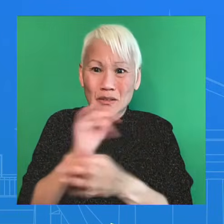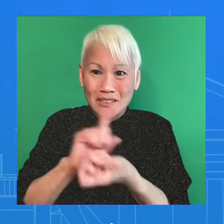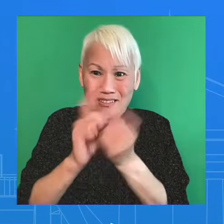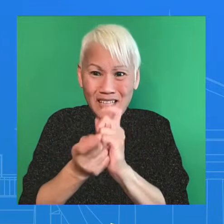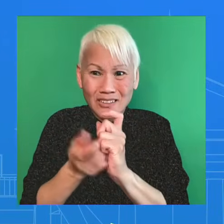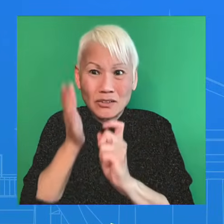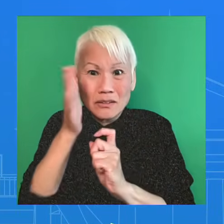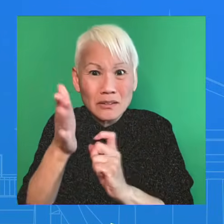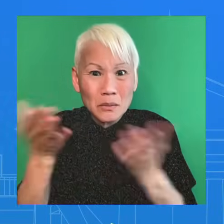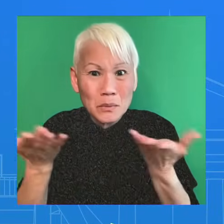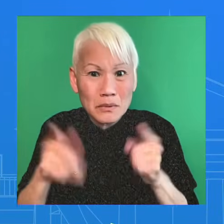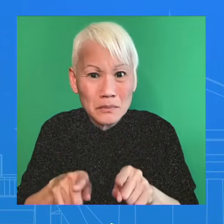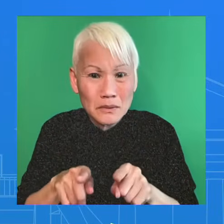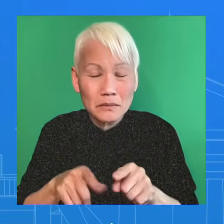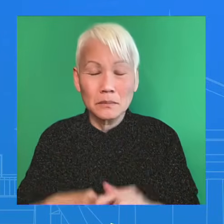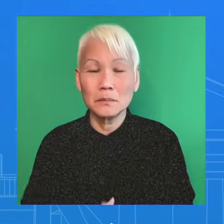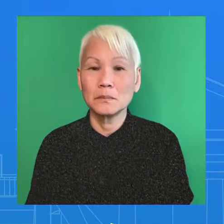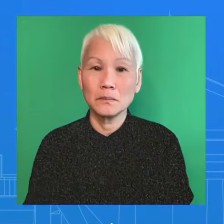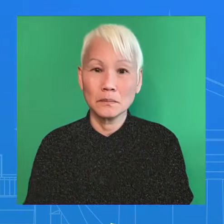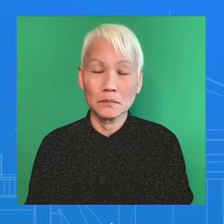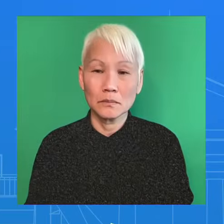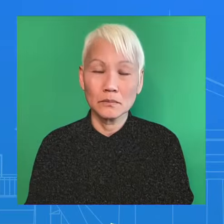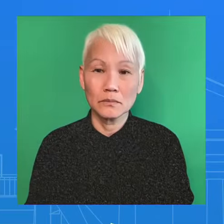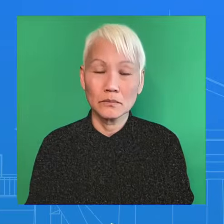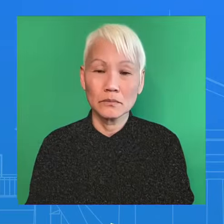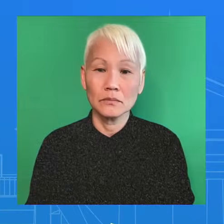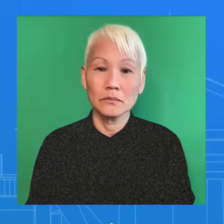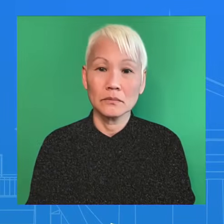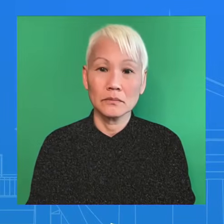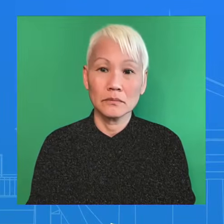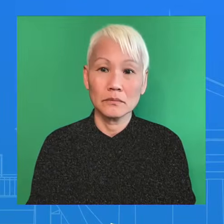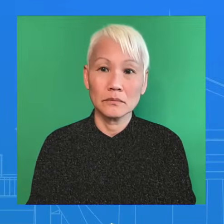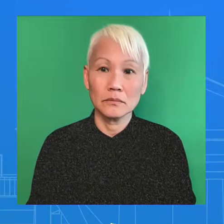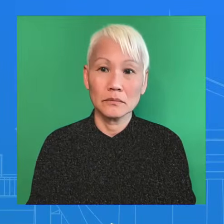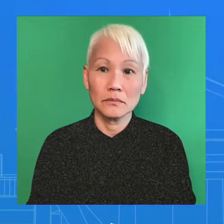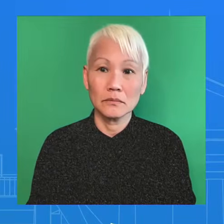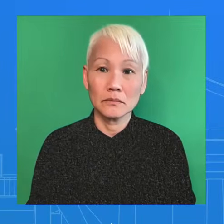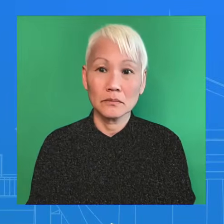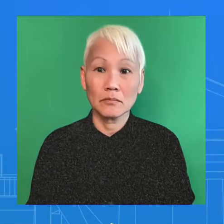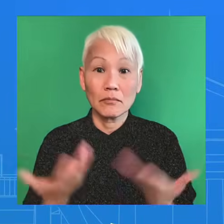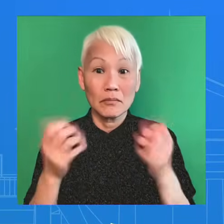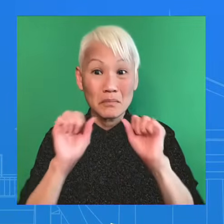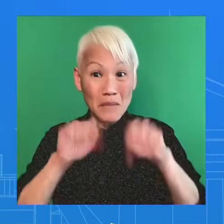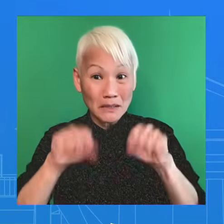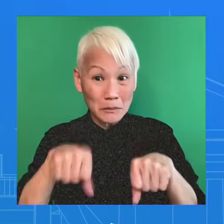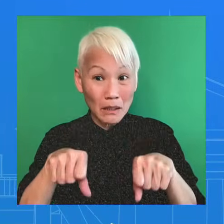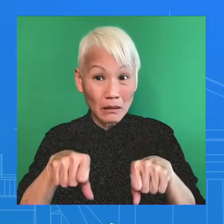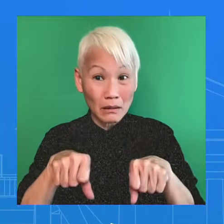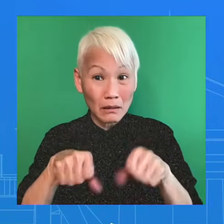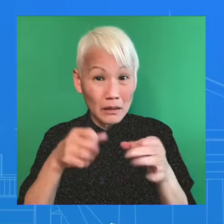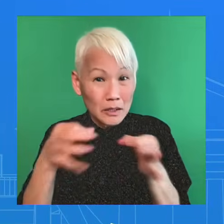Could you give us a little more preview on Rishi Sunak's visit? And apparently, he is also pressing for his candidate